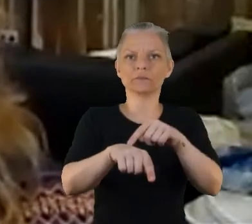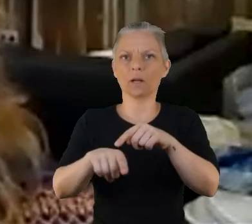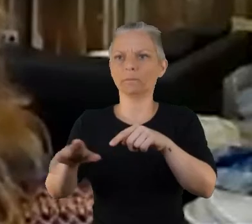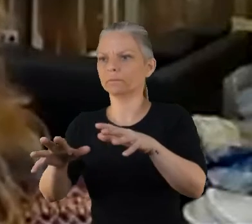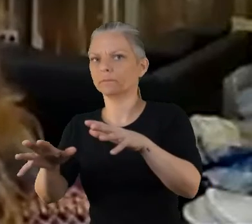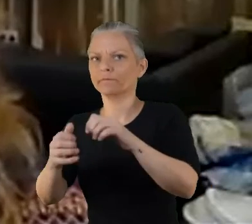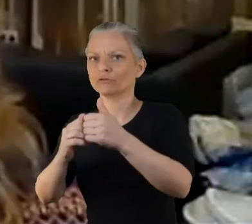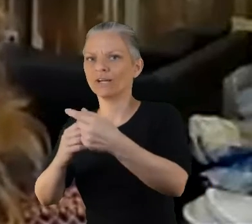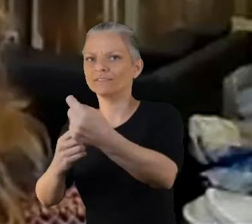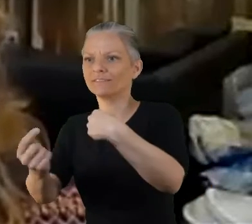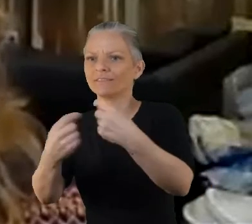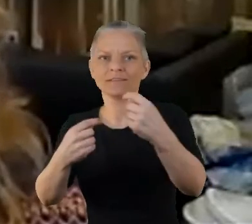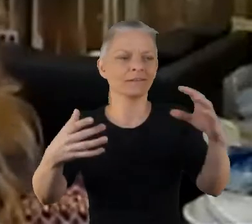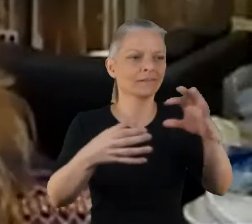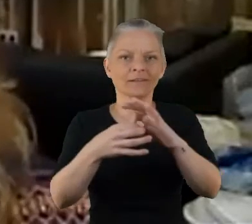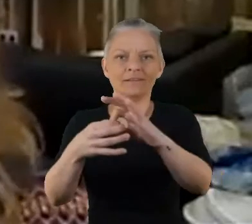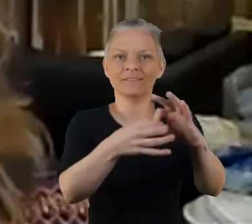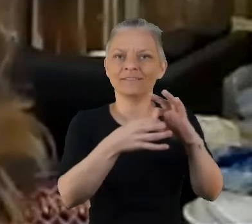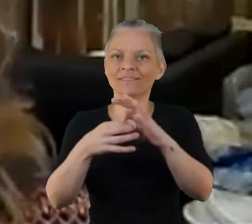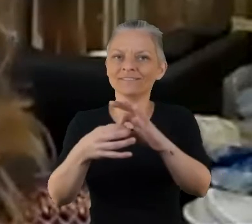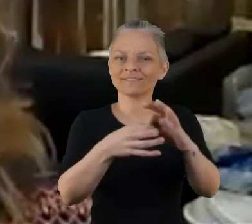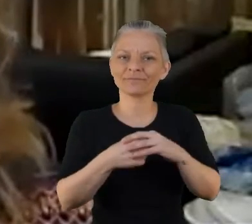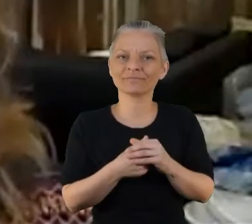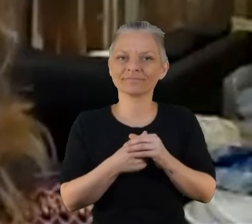looseness where friendships might come to the side of it and things like that.